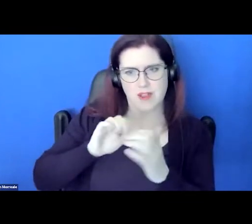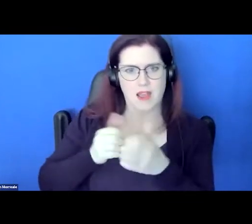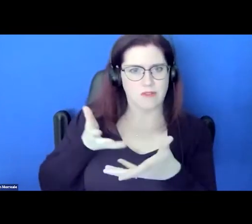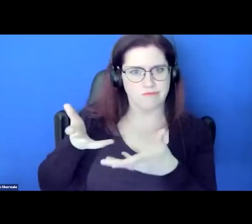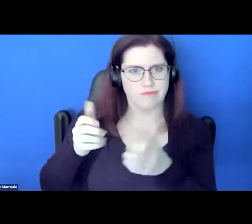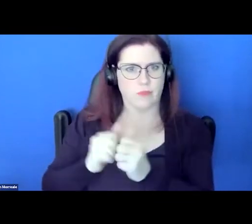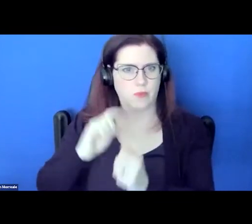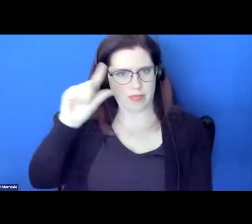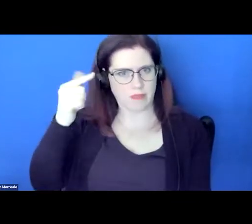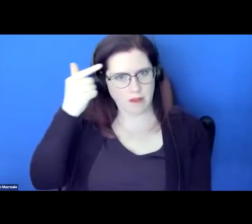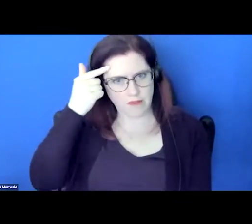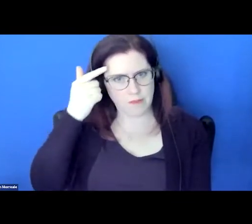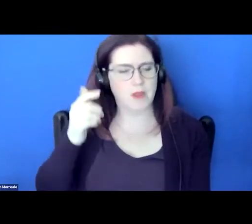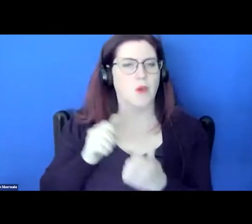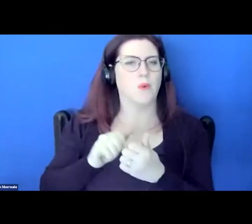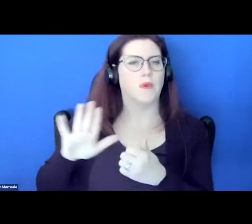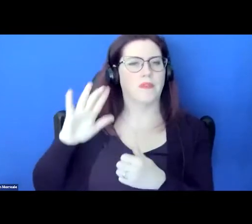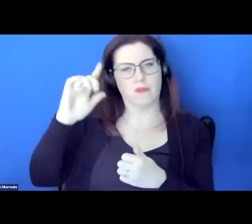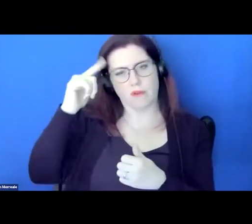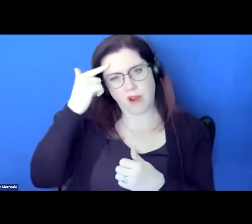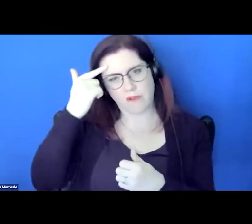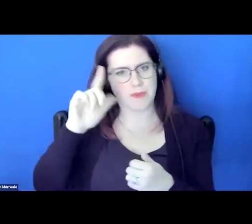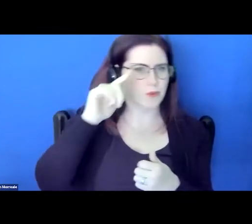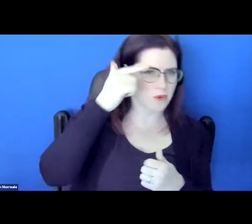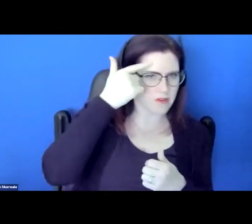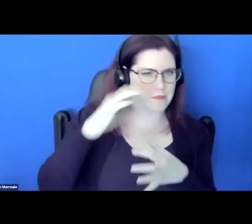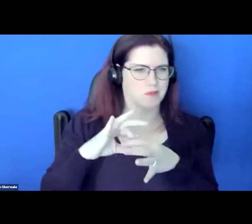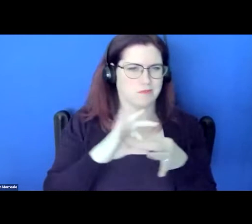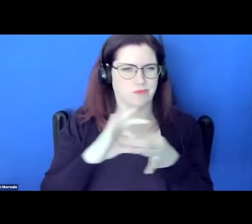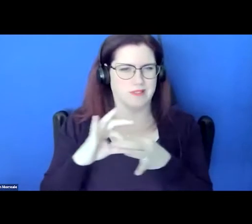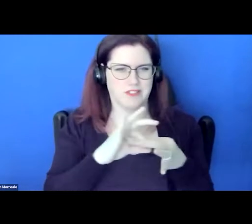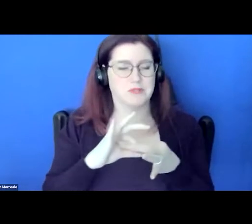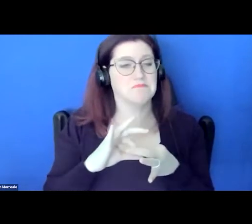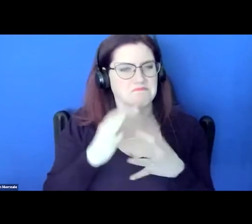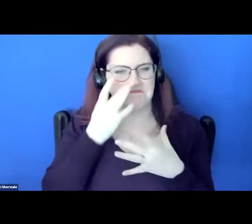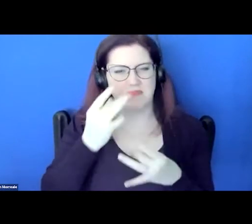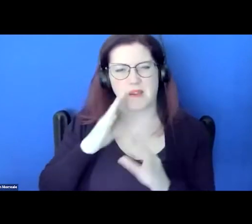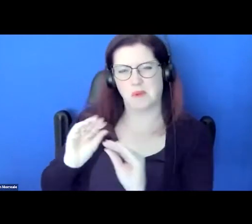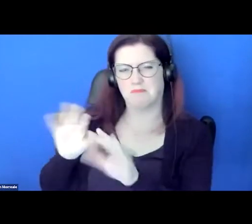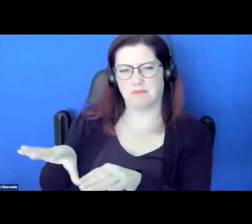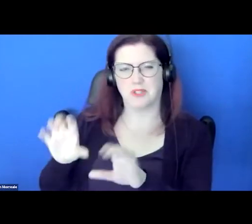with their government to government relationship. So it's very interesting, so I'll put that in the chat a little bit.